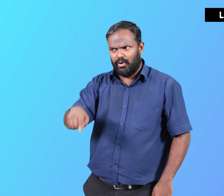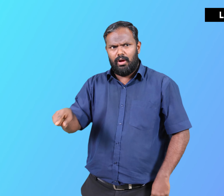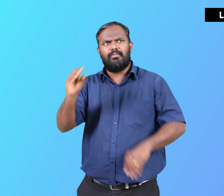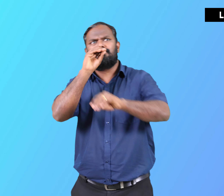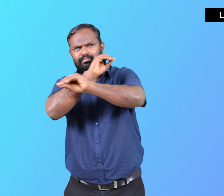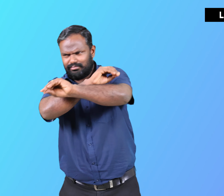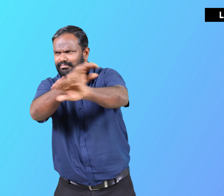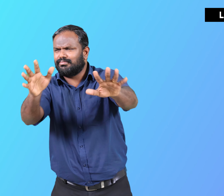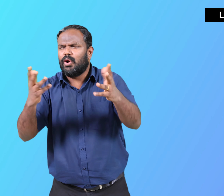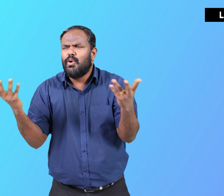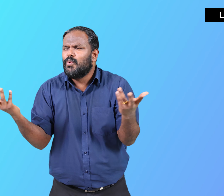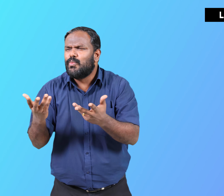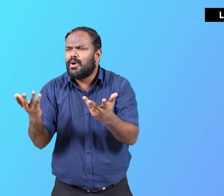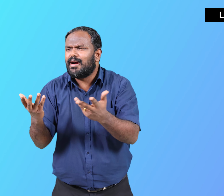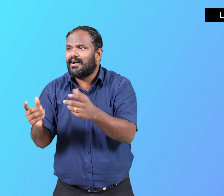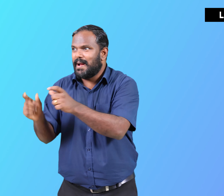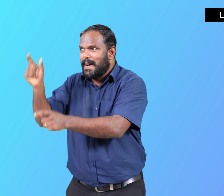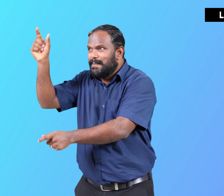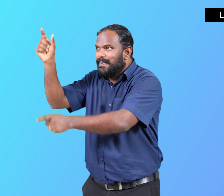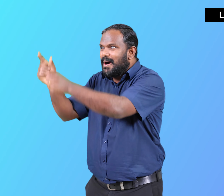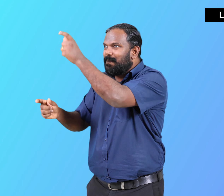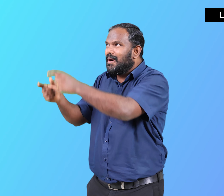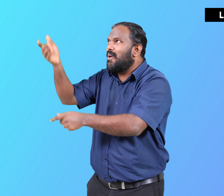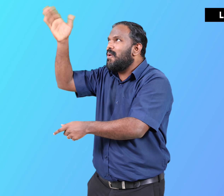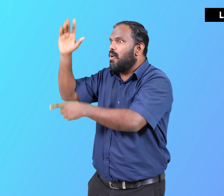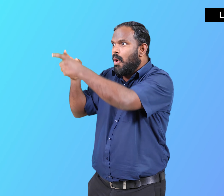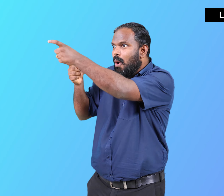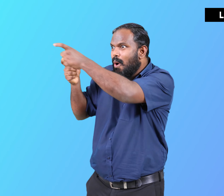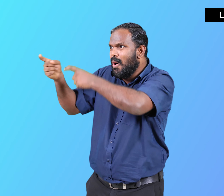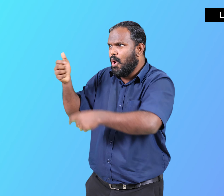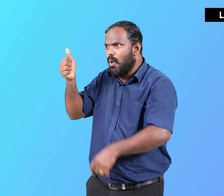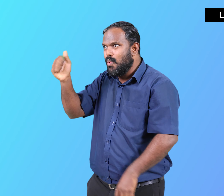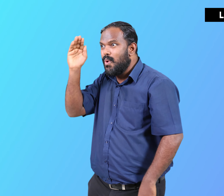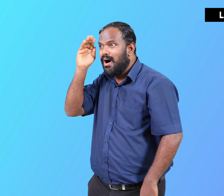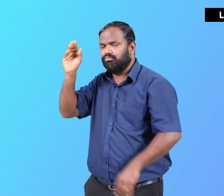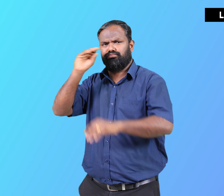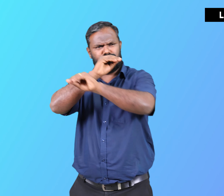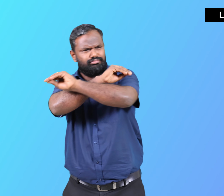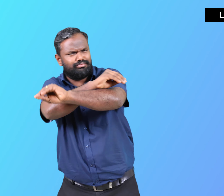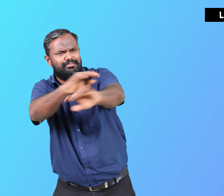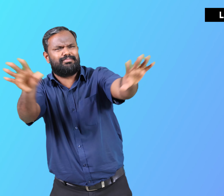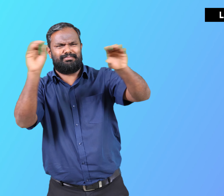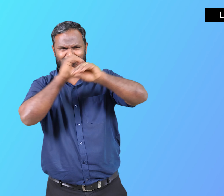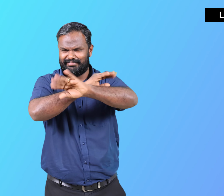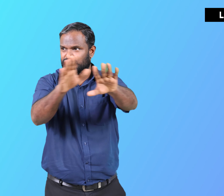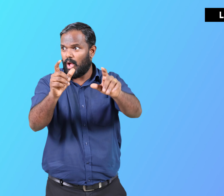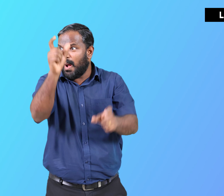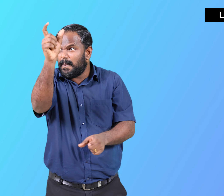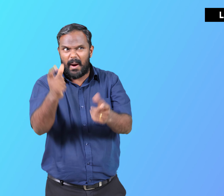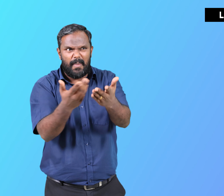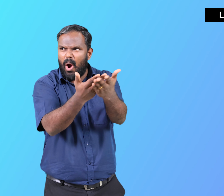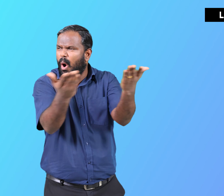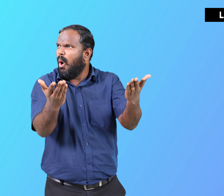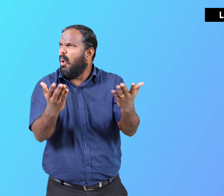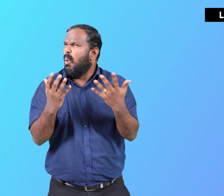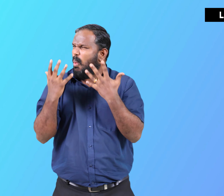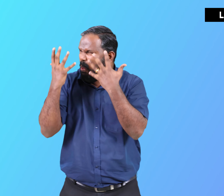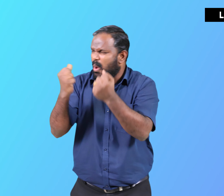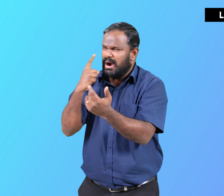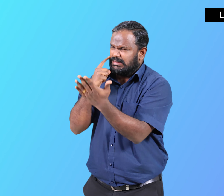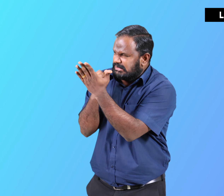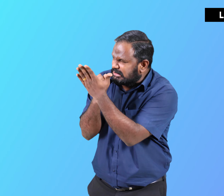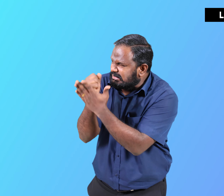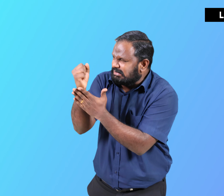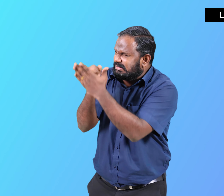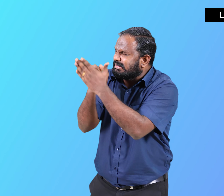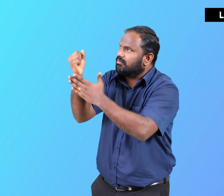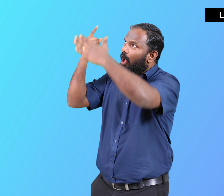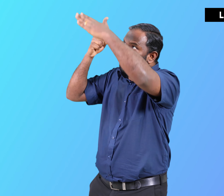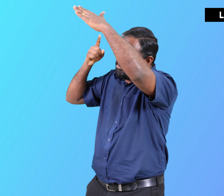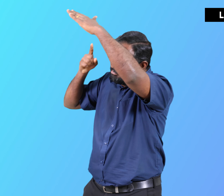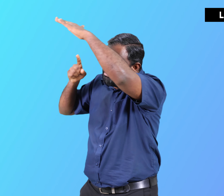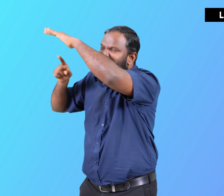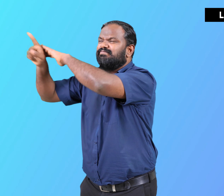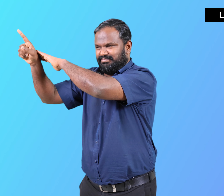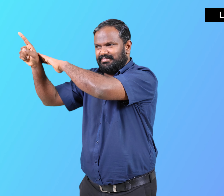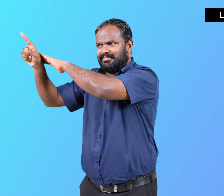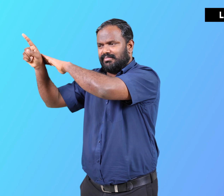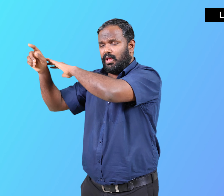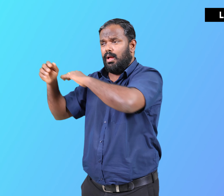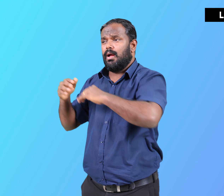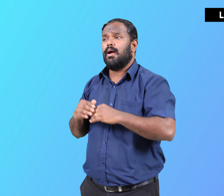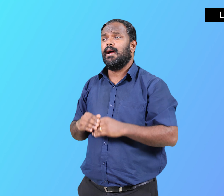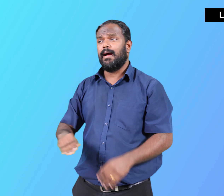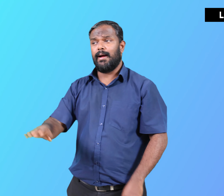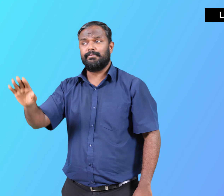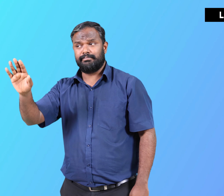the Good News about God’s kingdom is being told. And everyone is trying hard to get into it.